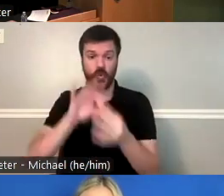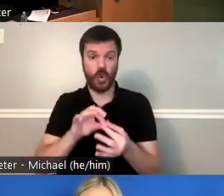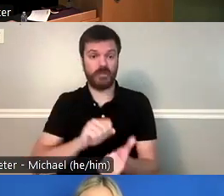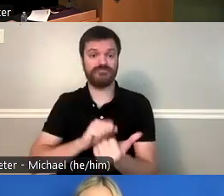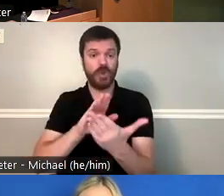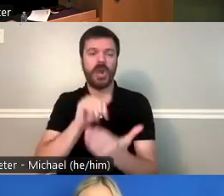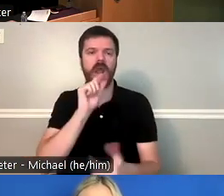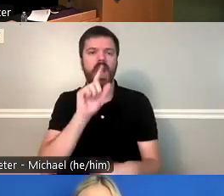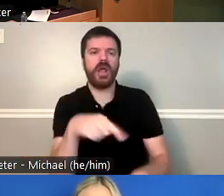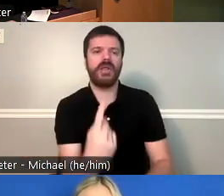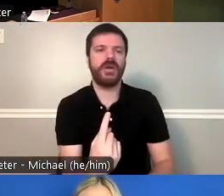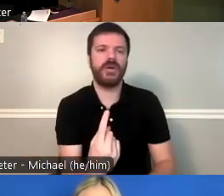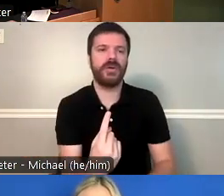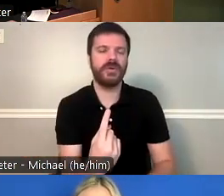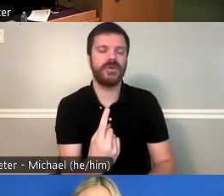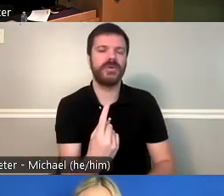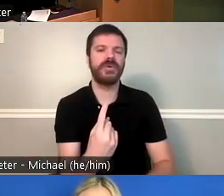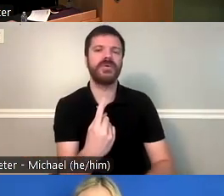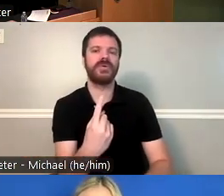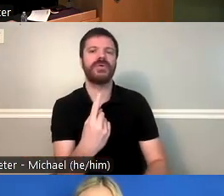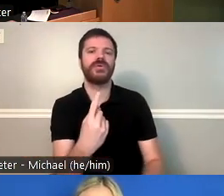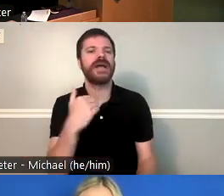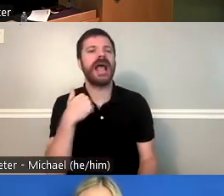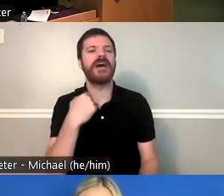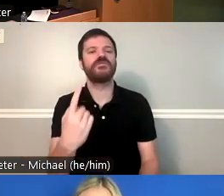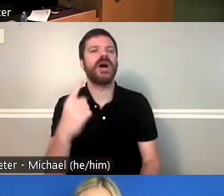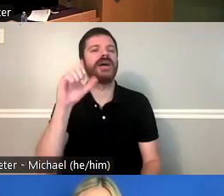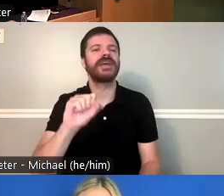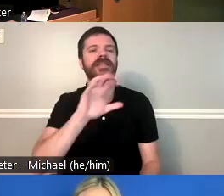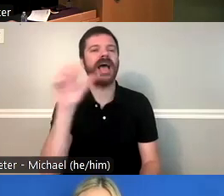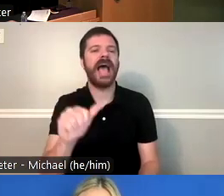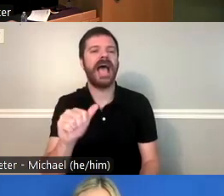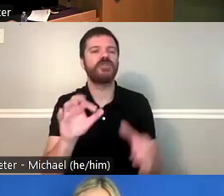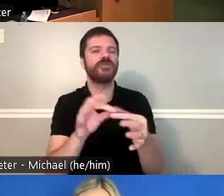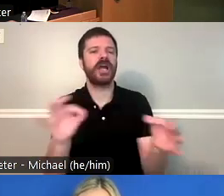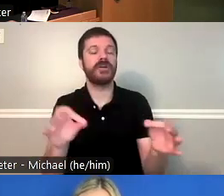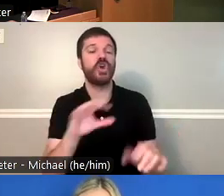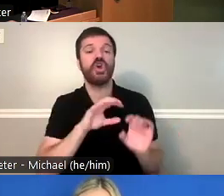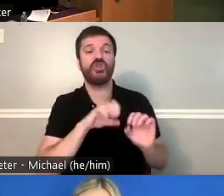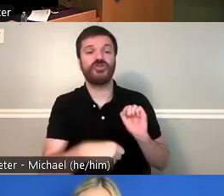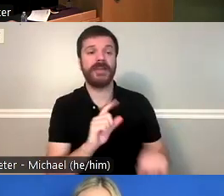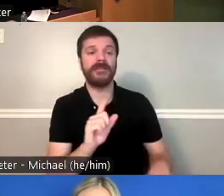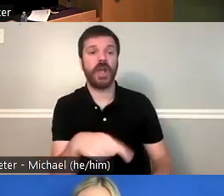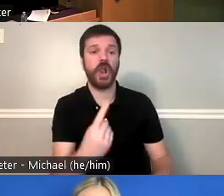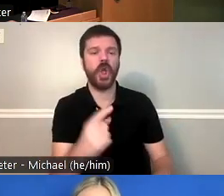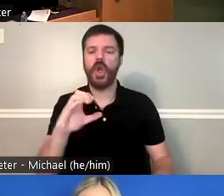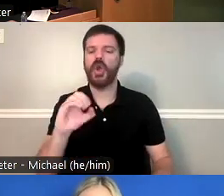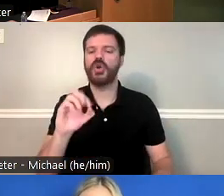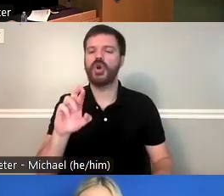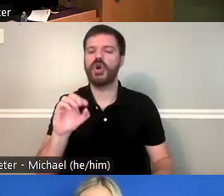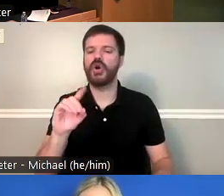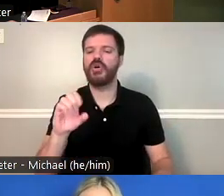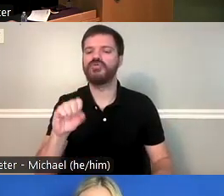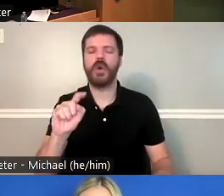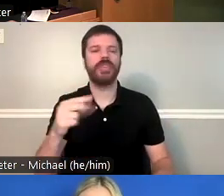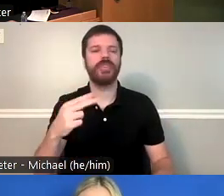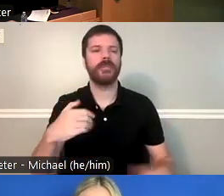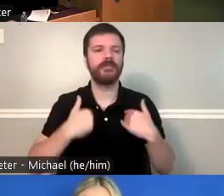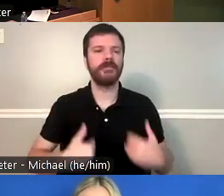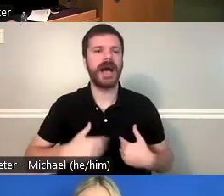alone uh there's a South African saying grieving alone it corrodes the body and the spirit grieving